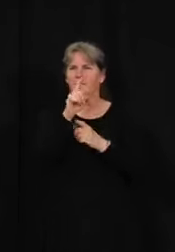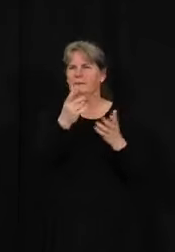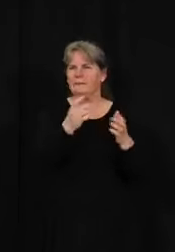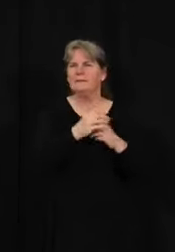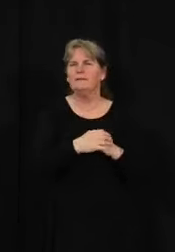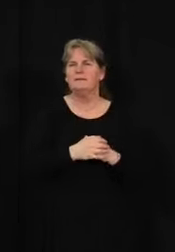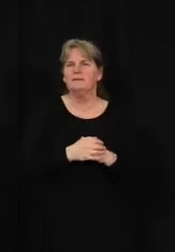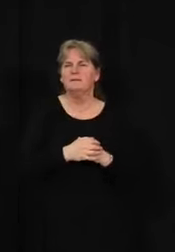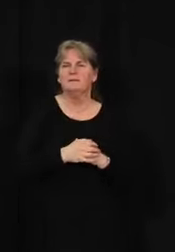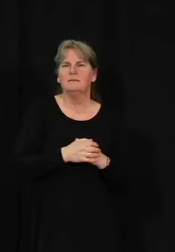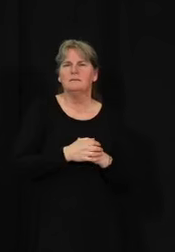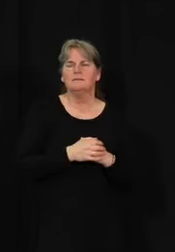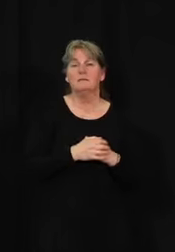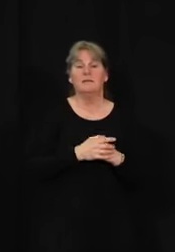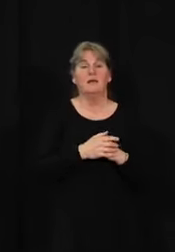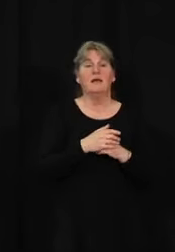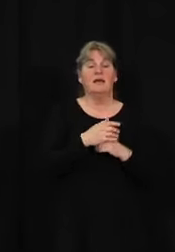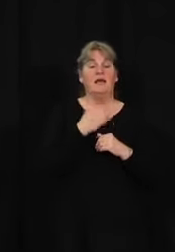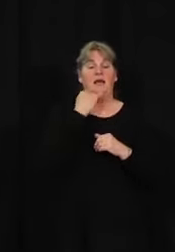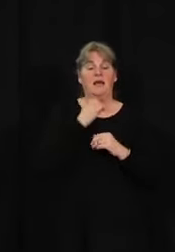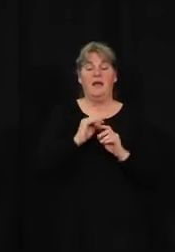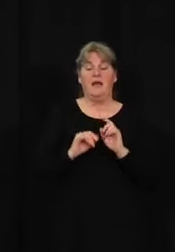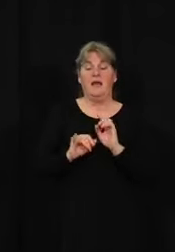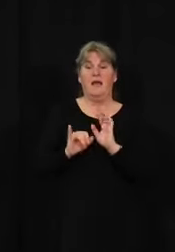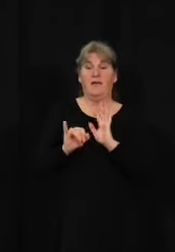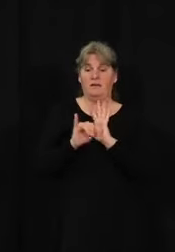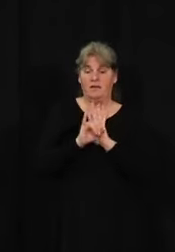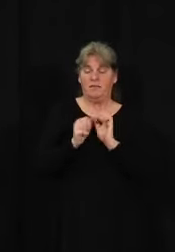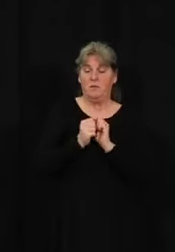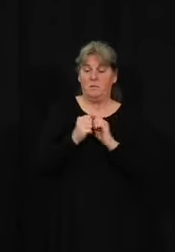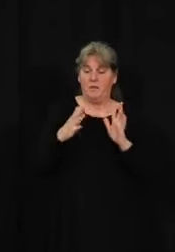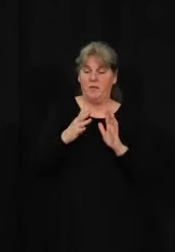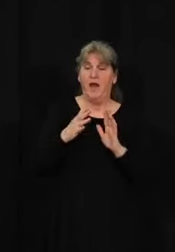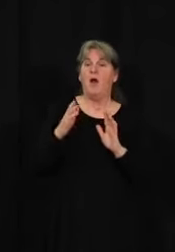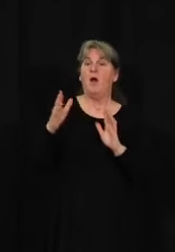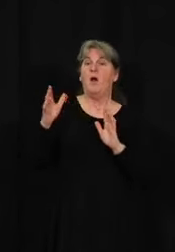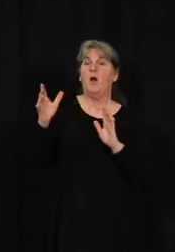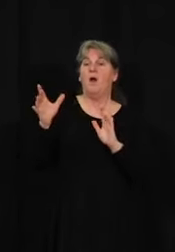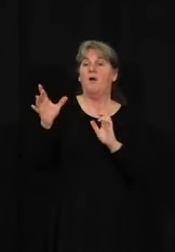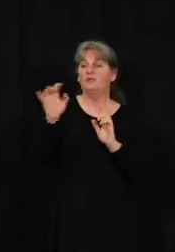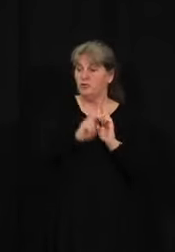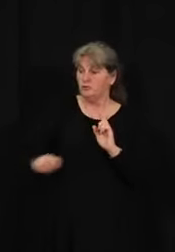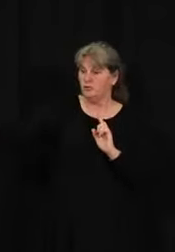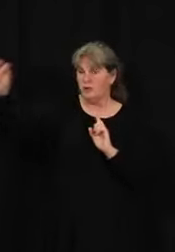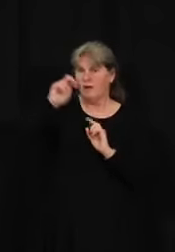Keep in mind that these ones that are not associated with travel are a low risk events.